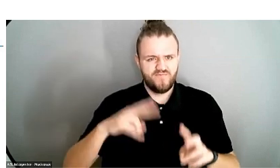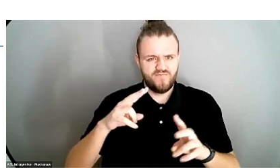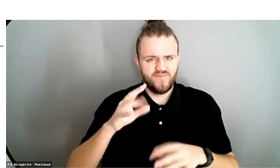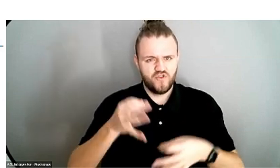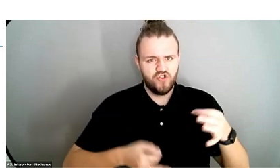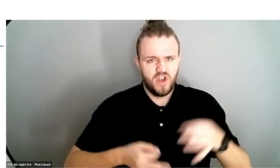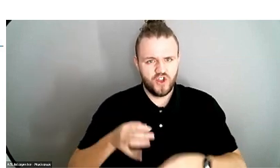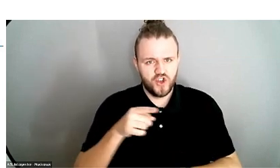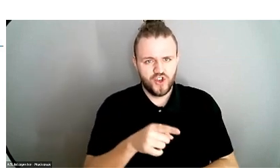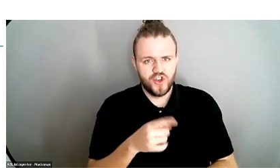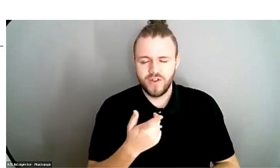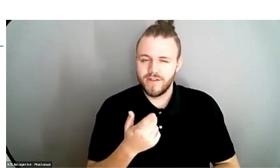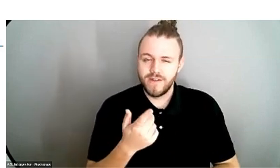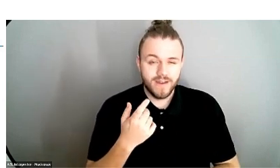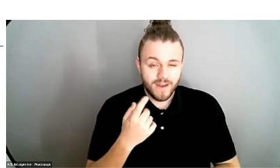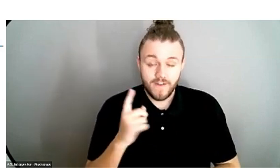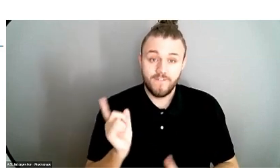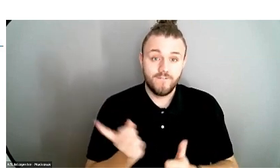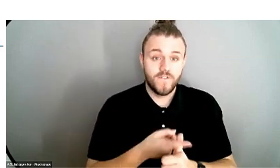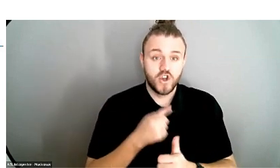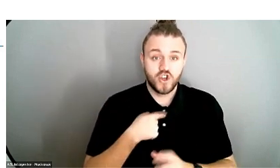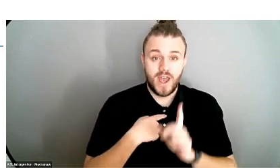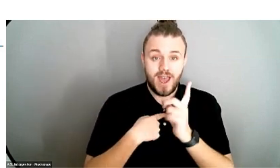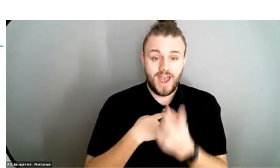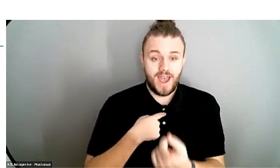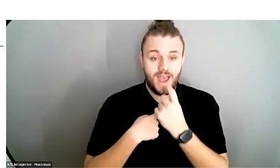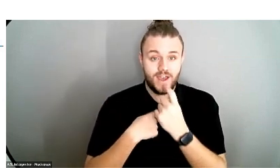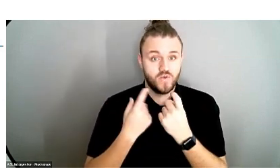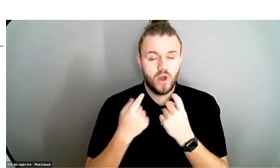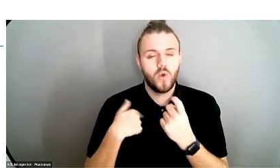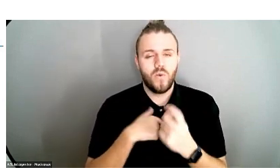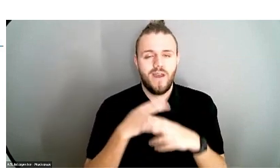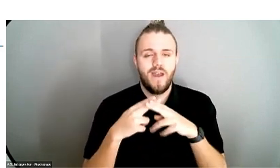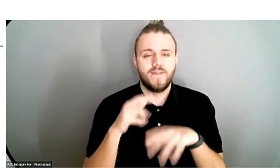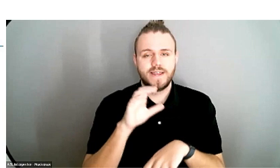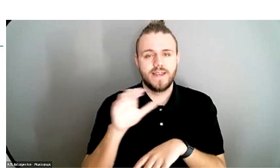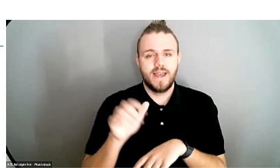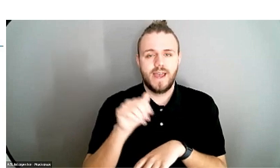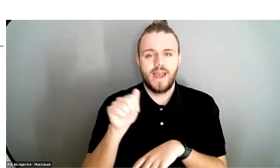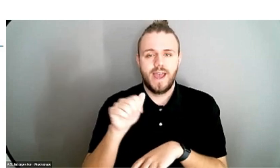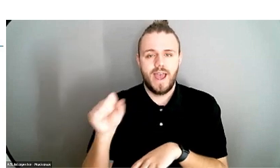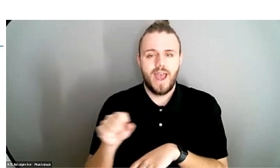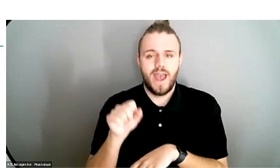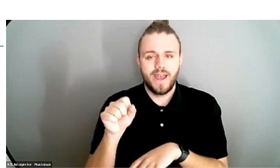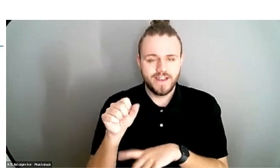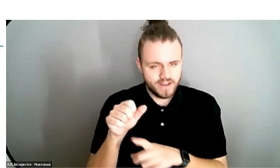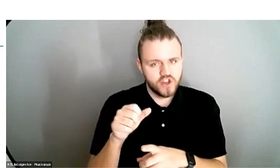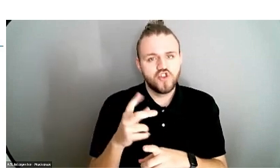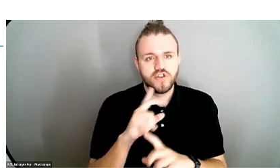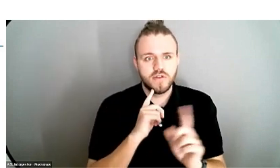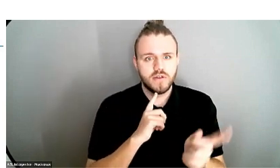First thing she asked, we have what's called CAS and she was very worried that we would